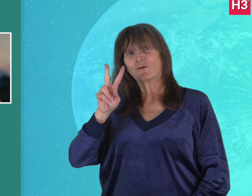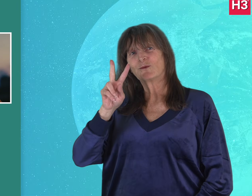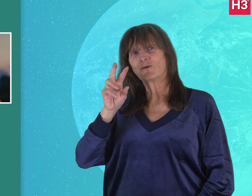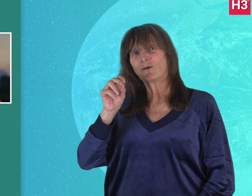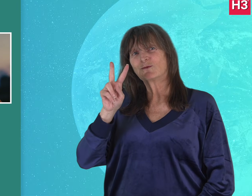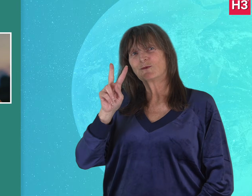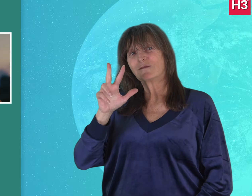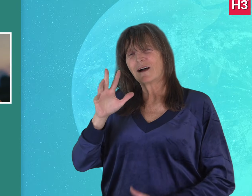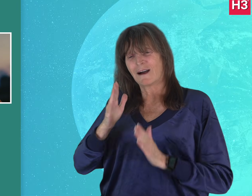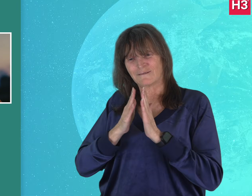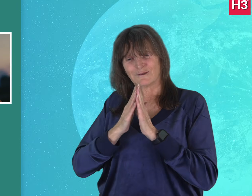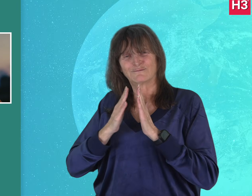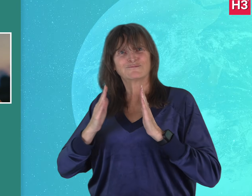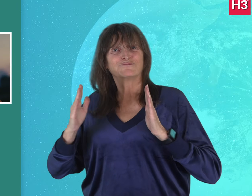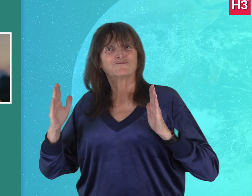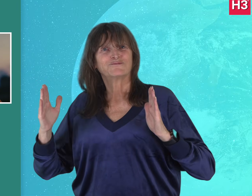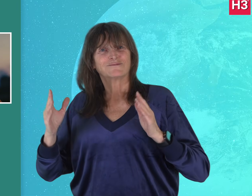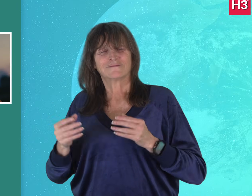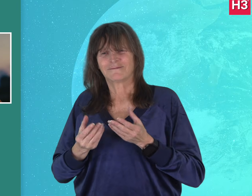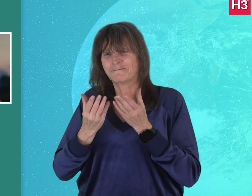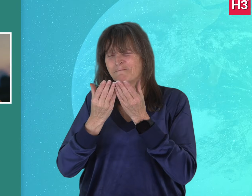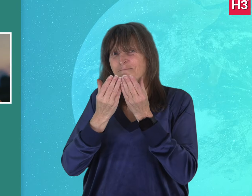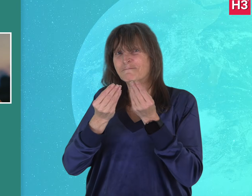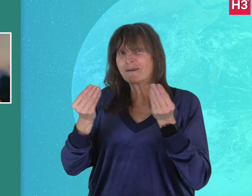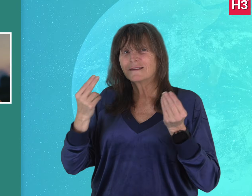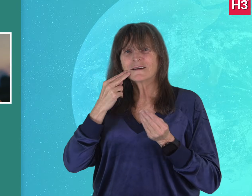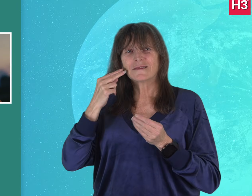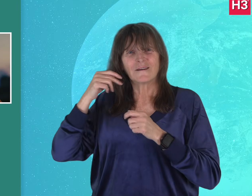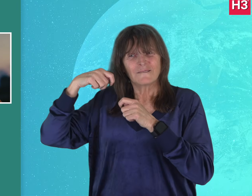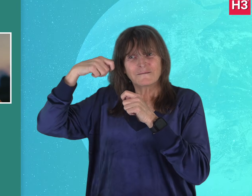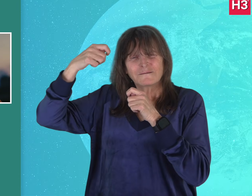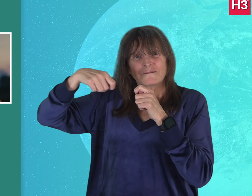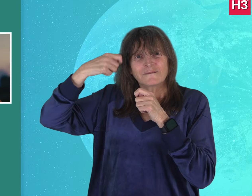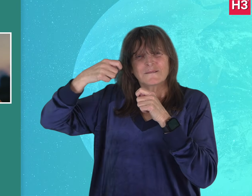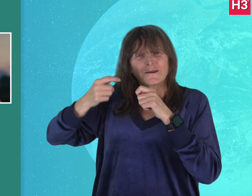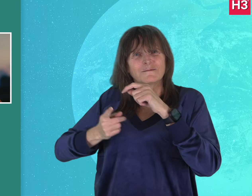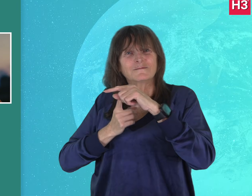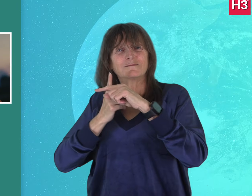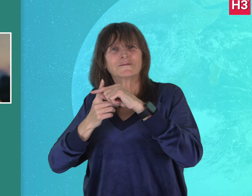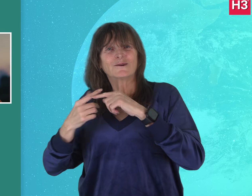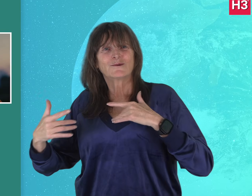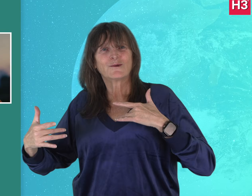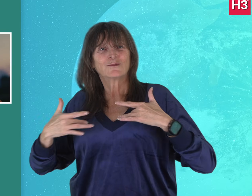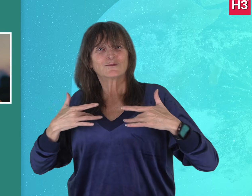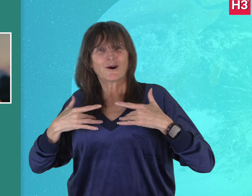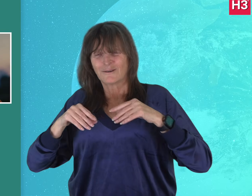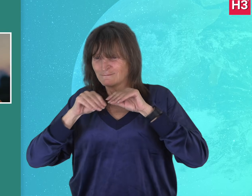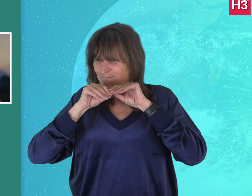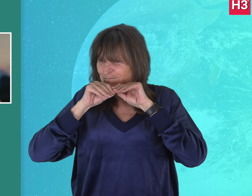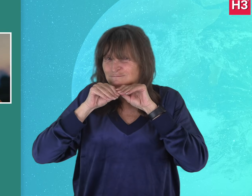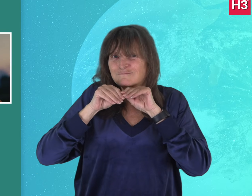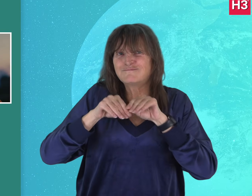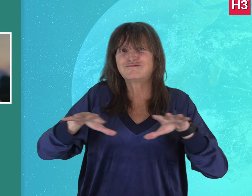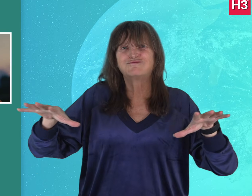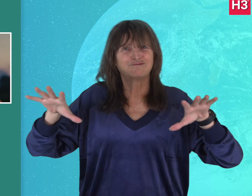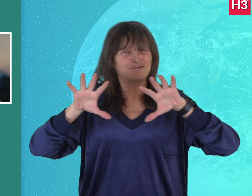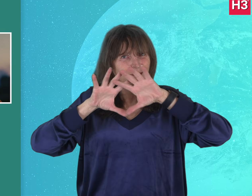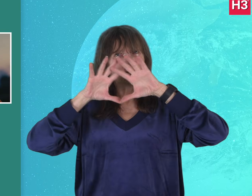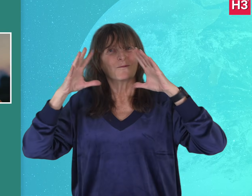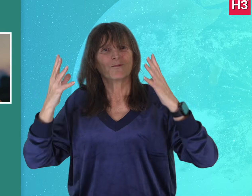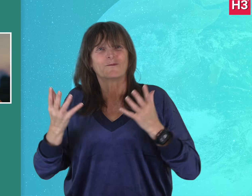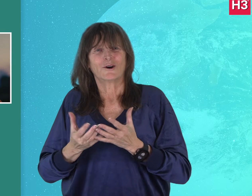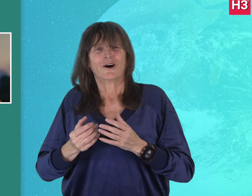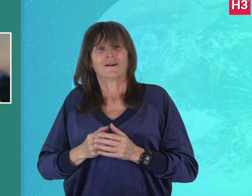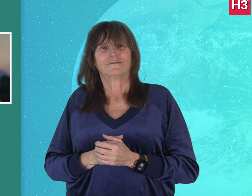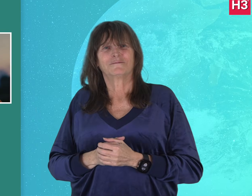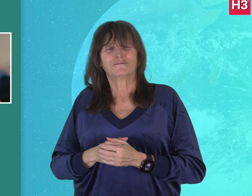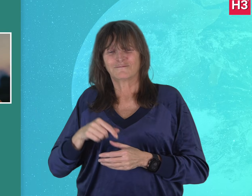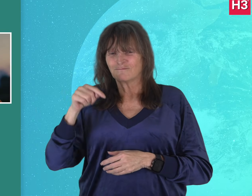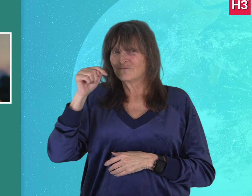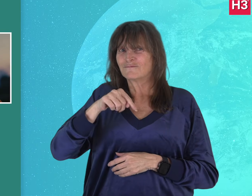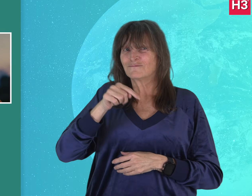In 2025, many Deaf films and shows were released around the world.